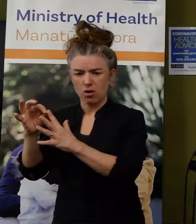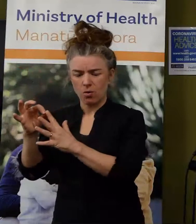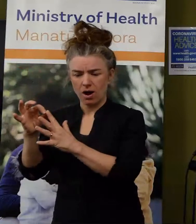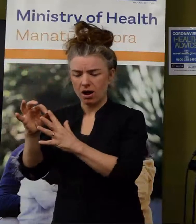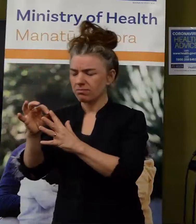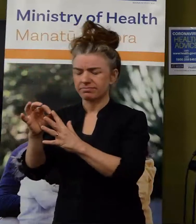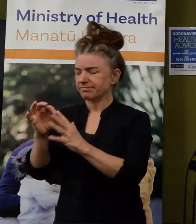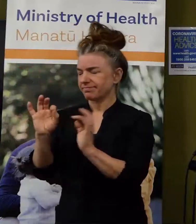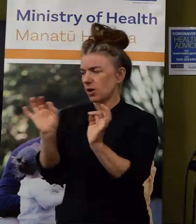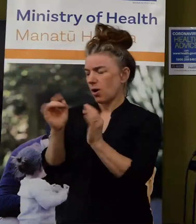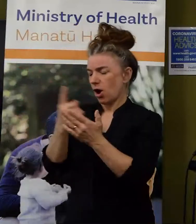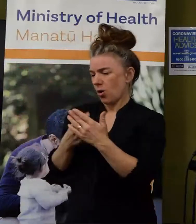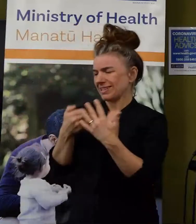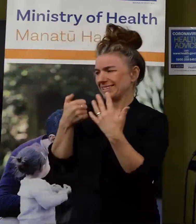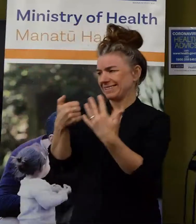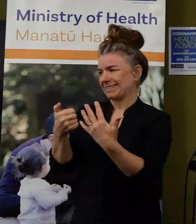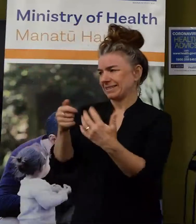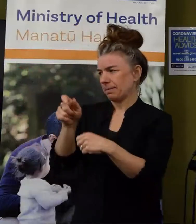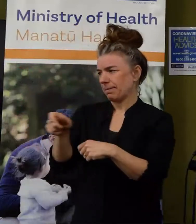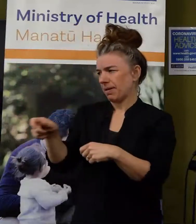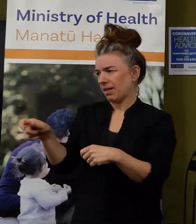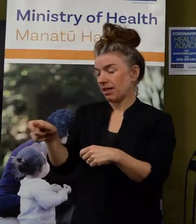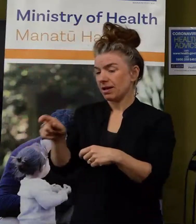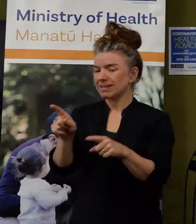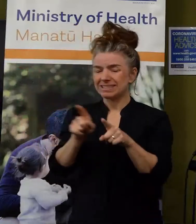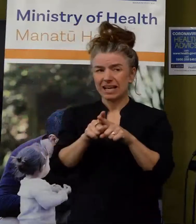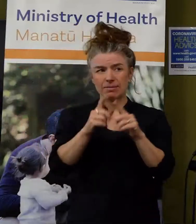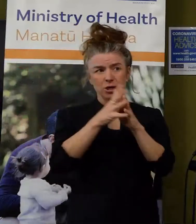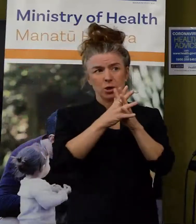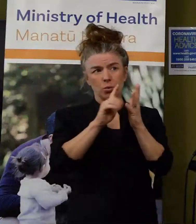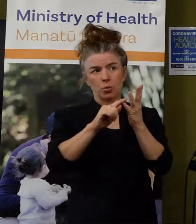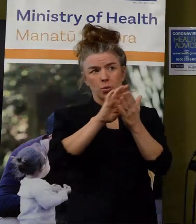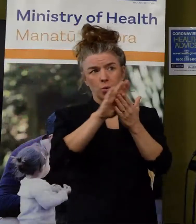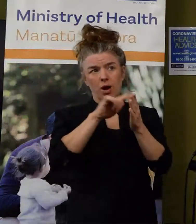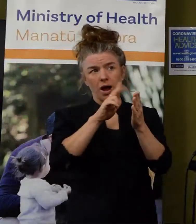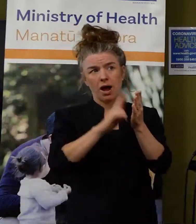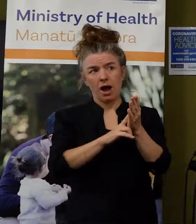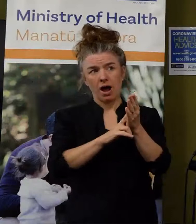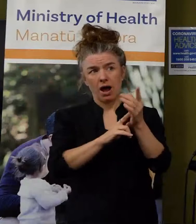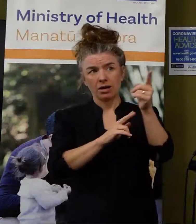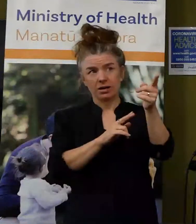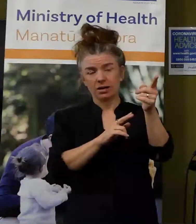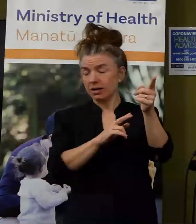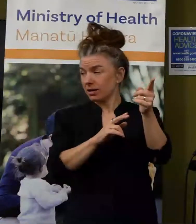But as within the Wuhan evacuees came, no family members or friends were able to meet them at the airport.